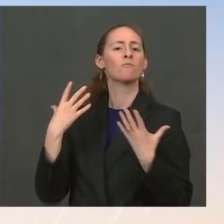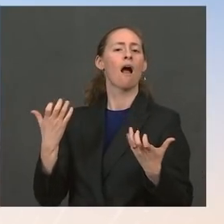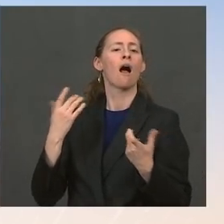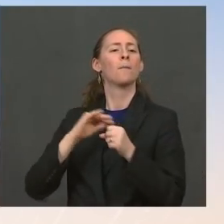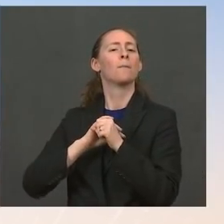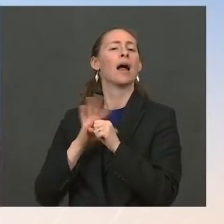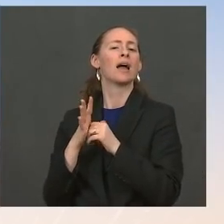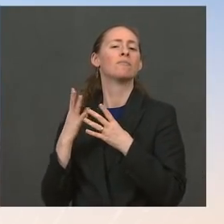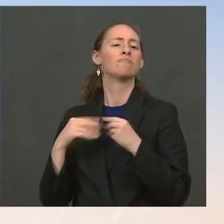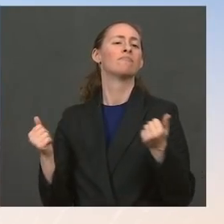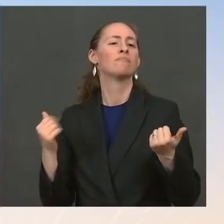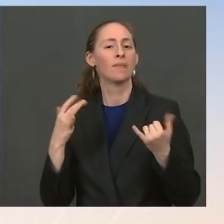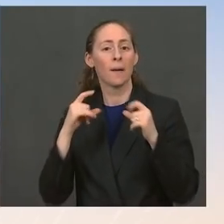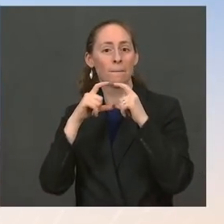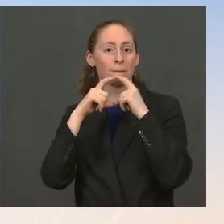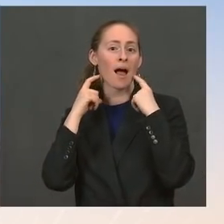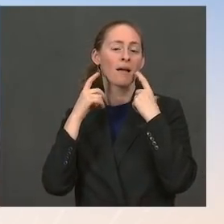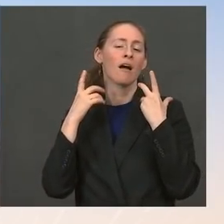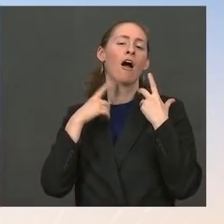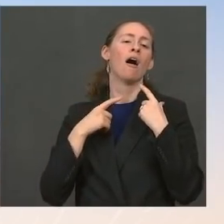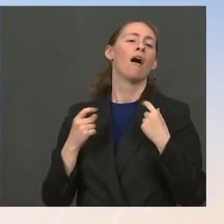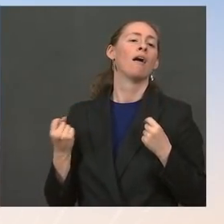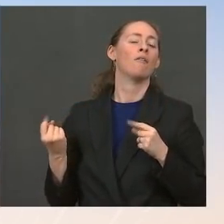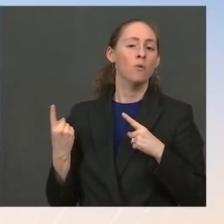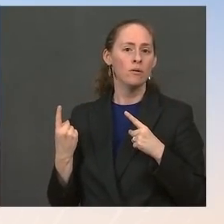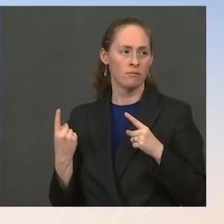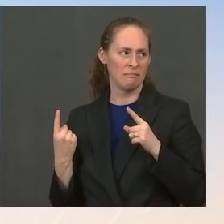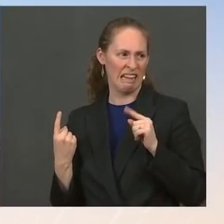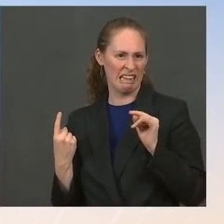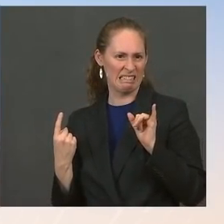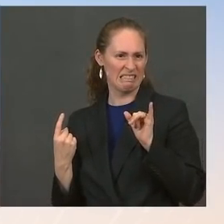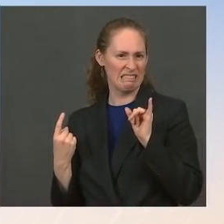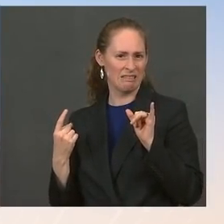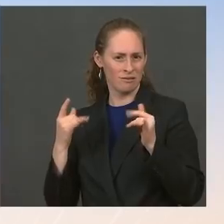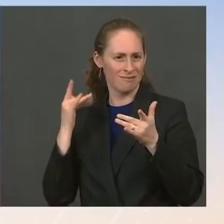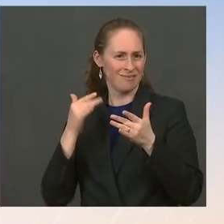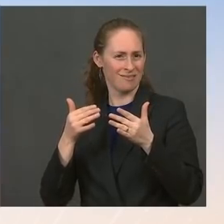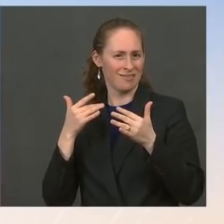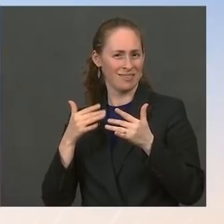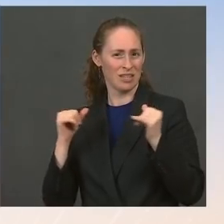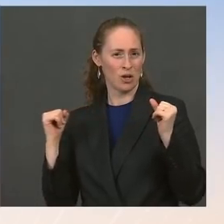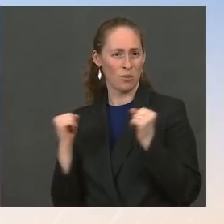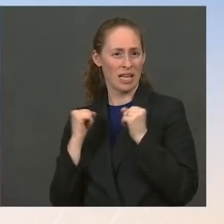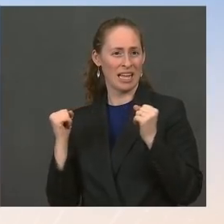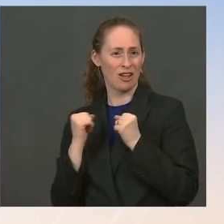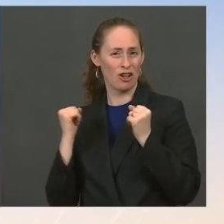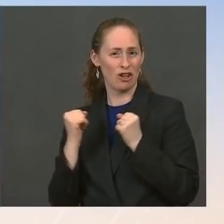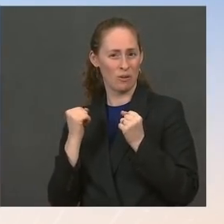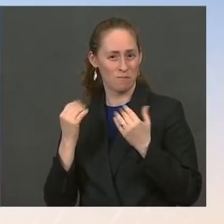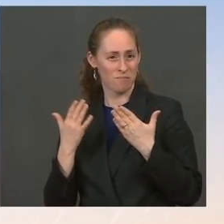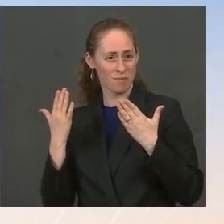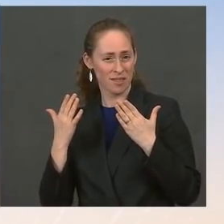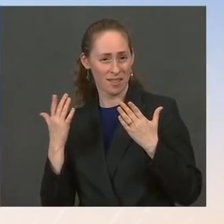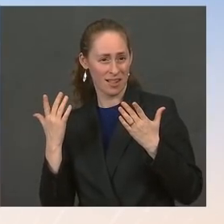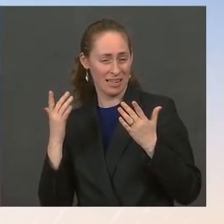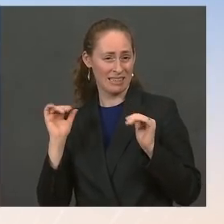we're going into a second winter that could be deadly, and we're still having, you know, more than a thousand deaths a day. What is the White House's message